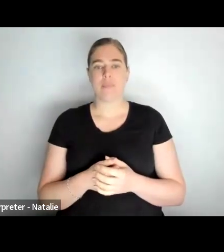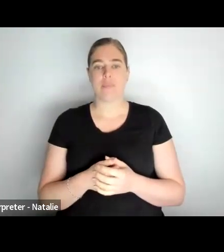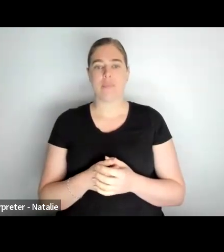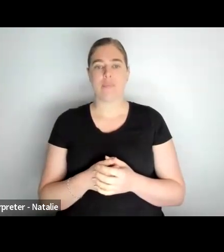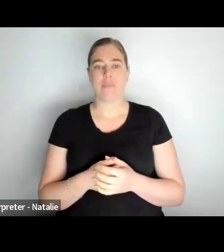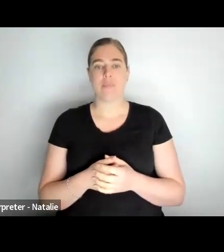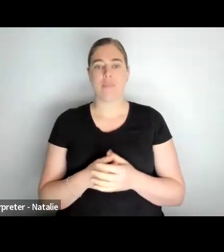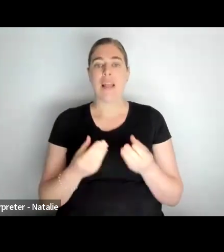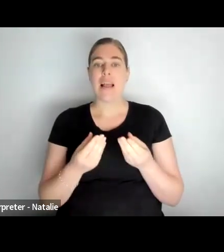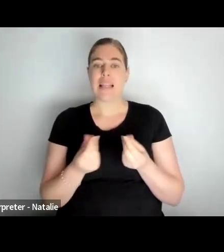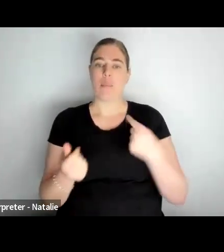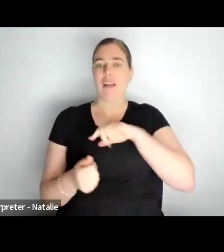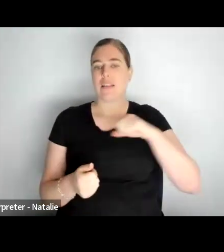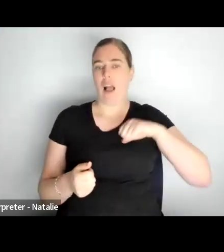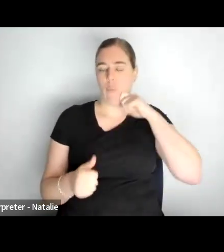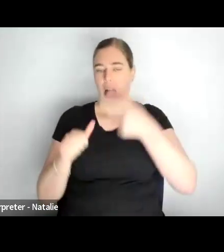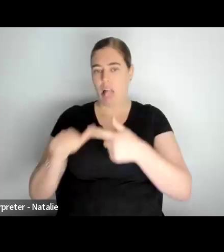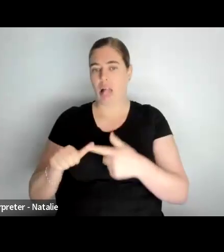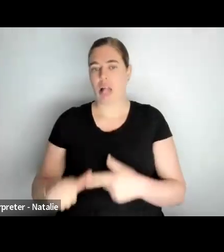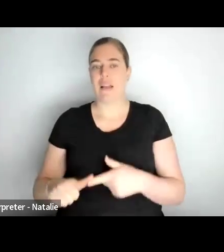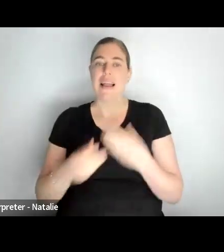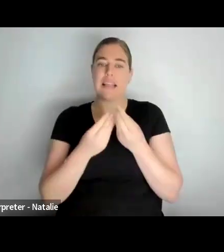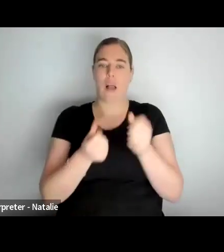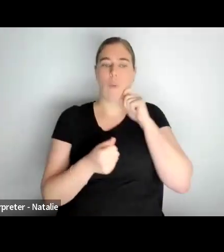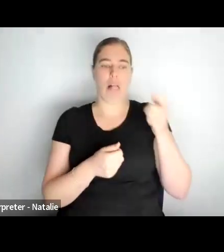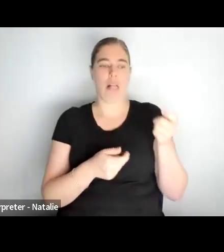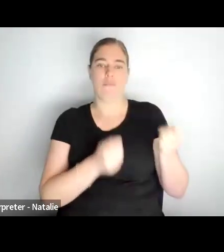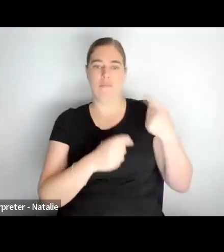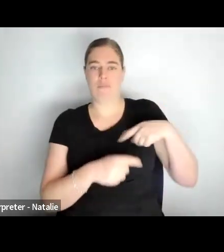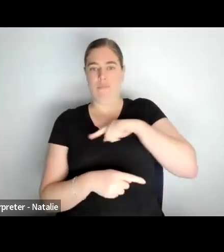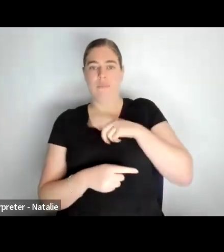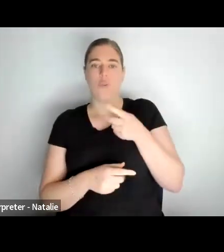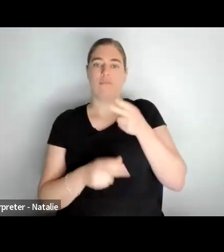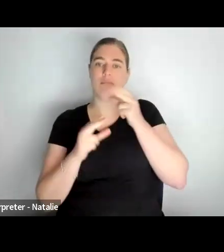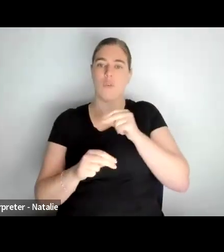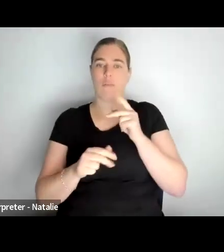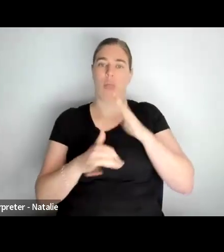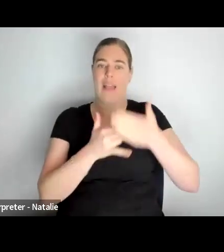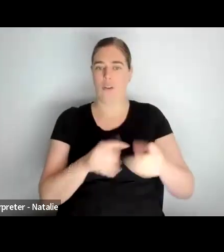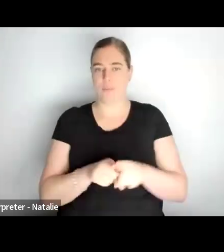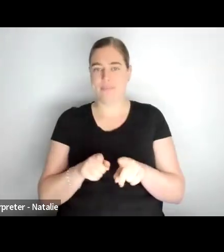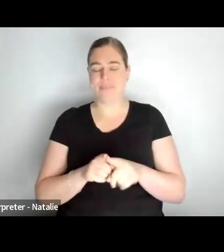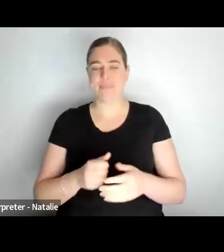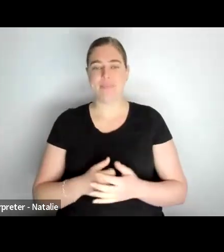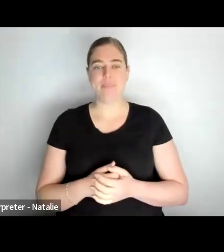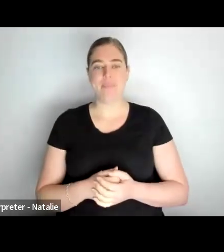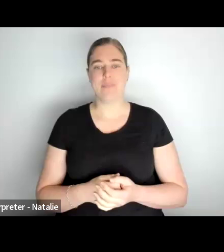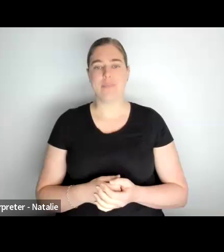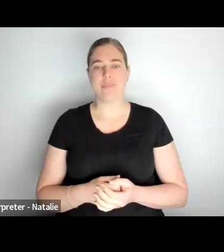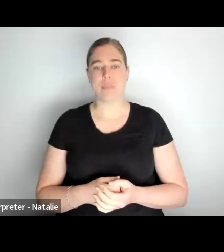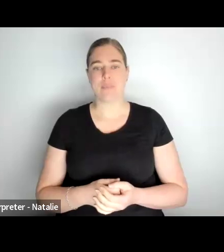will be answering some of them as we go through, and some of them will come through at the end.